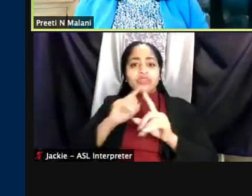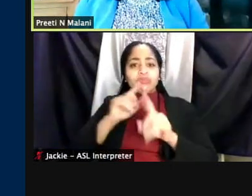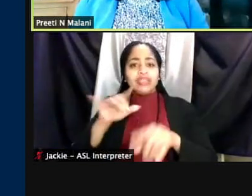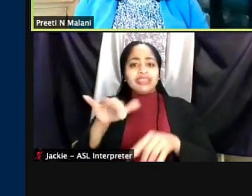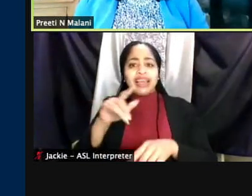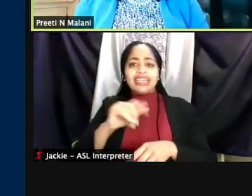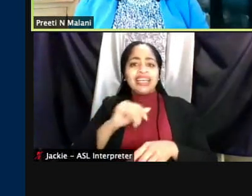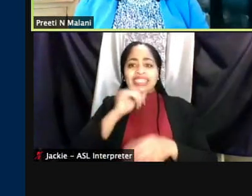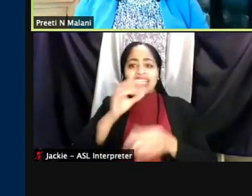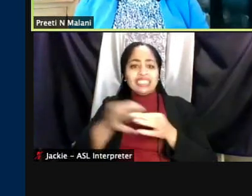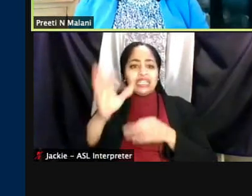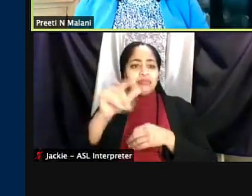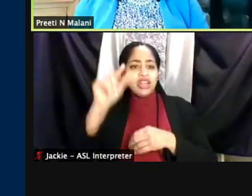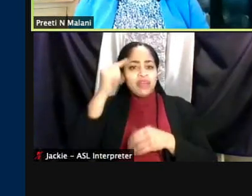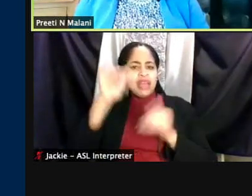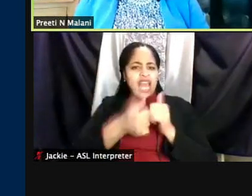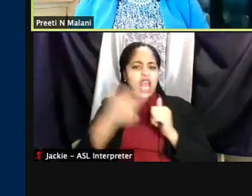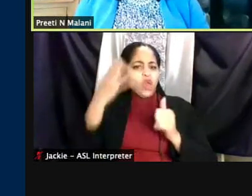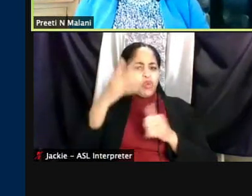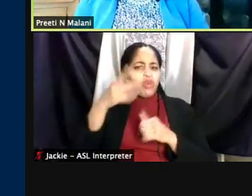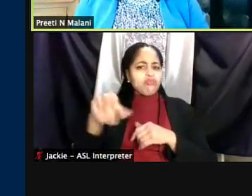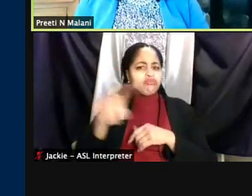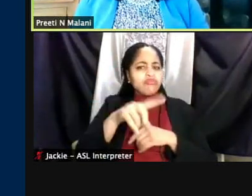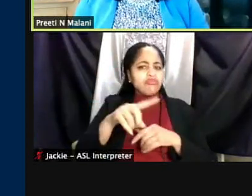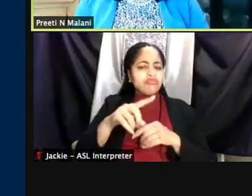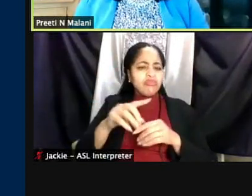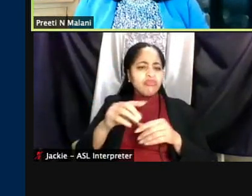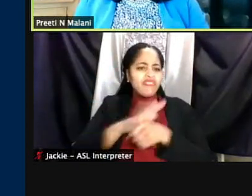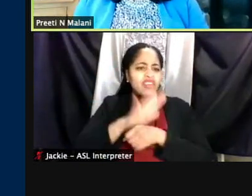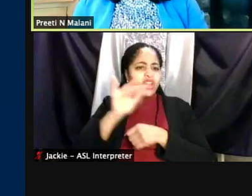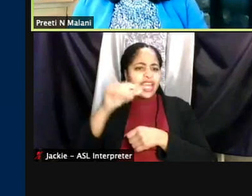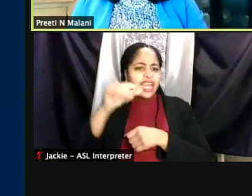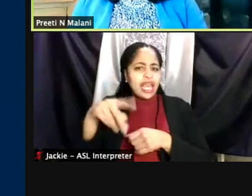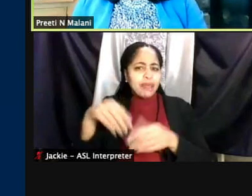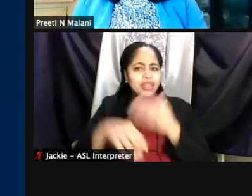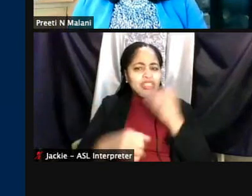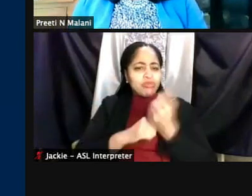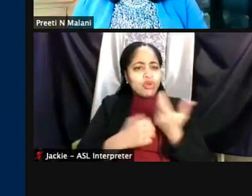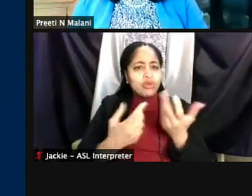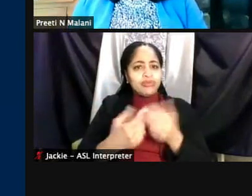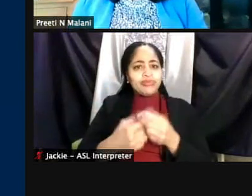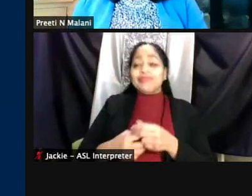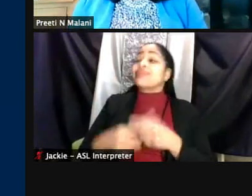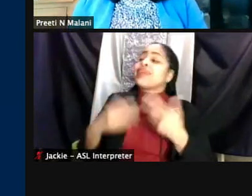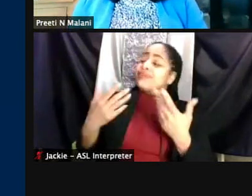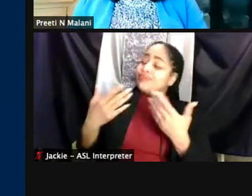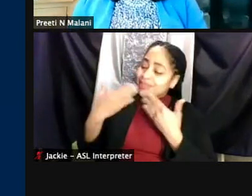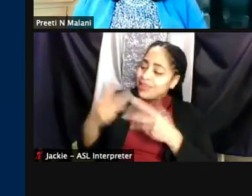How will the university step in to fill this gap? Thank you very much, Dr. Malani,